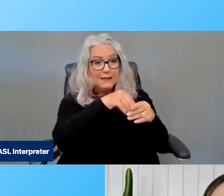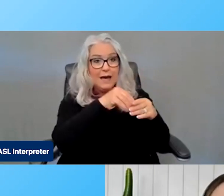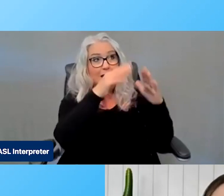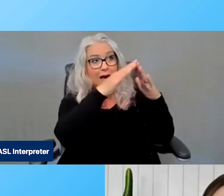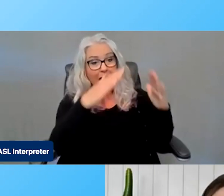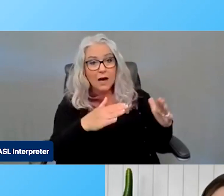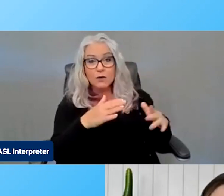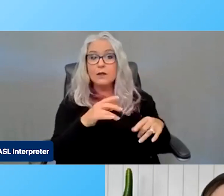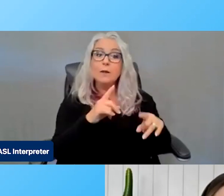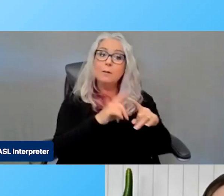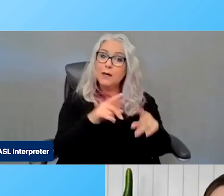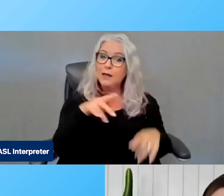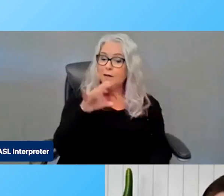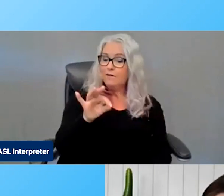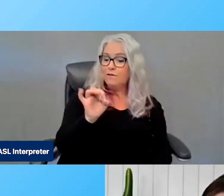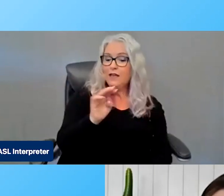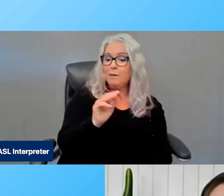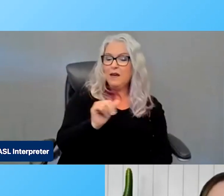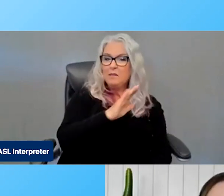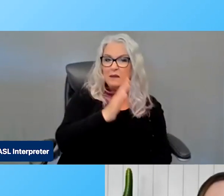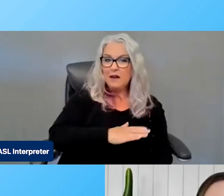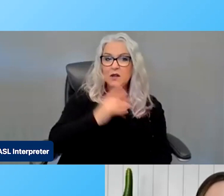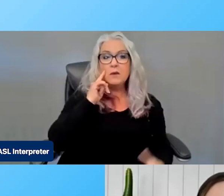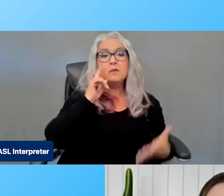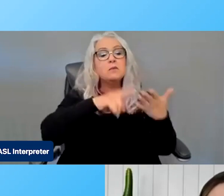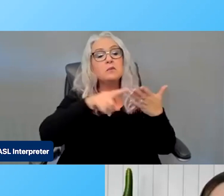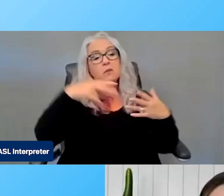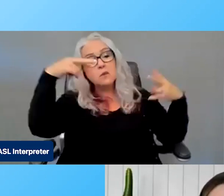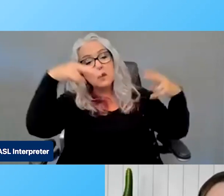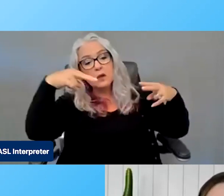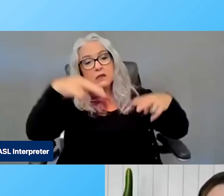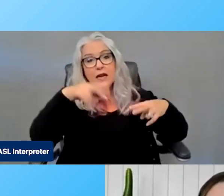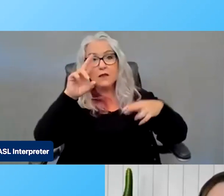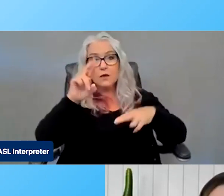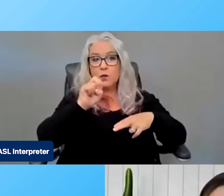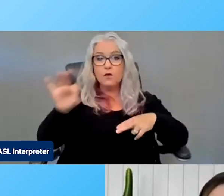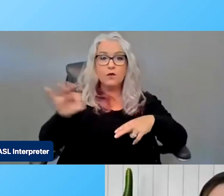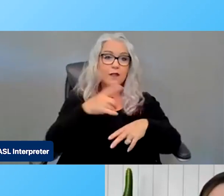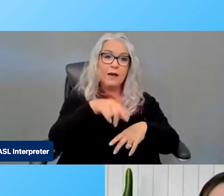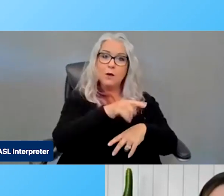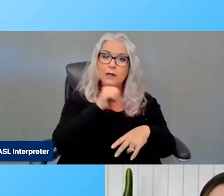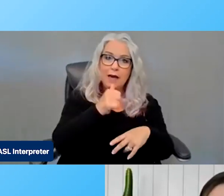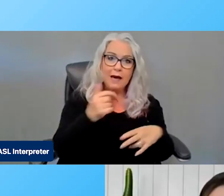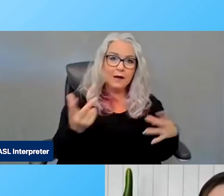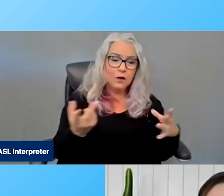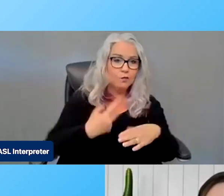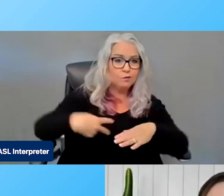but per FEMA protocol they never inspected the roof. FEMA inspectors will not go on to the roof of an applicant's